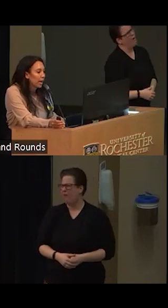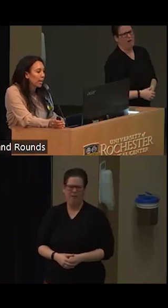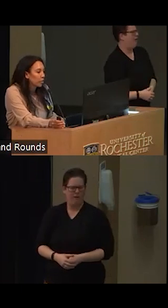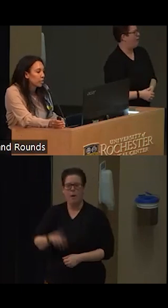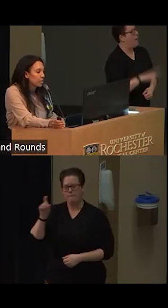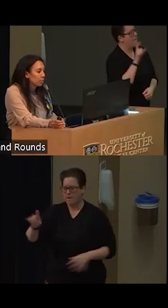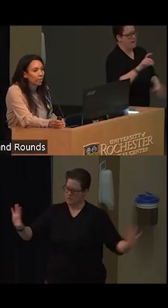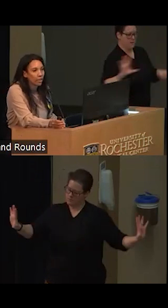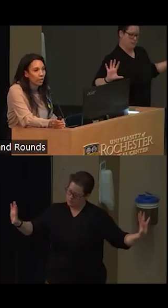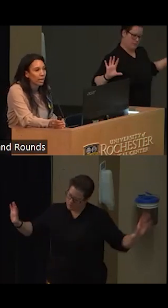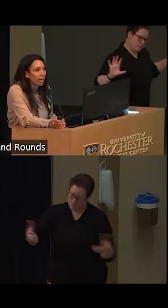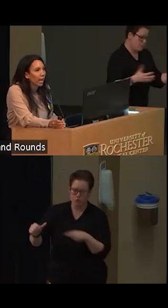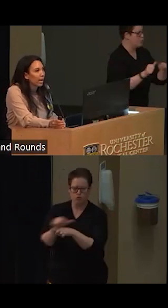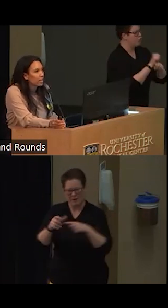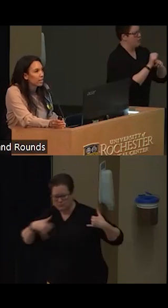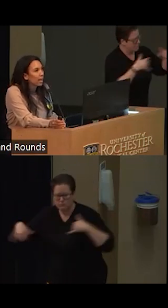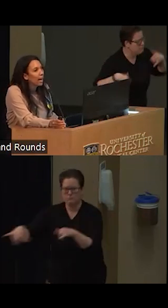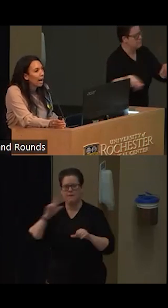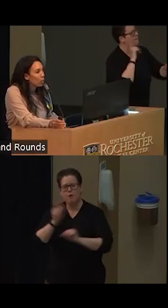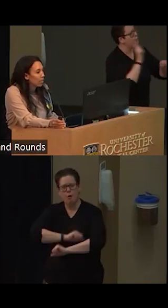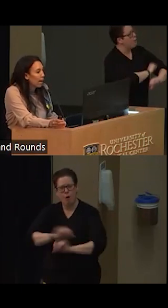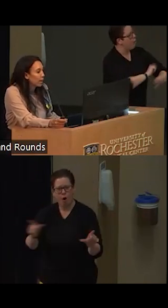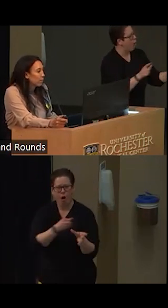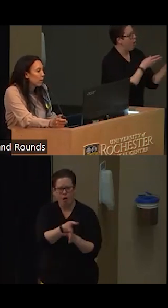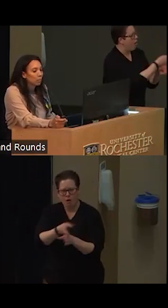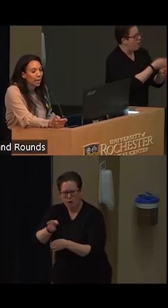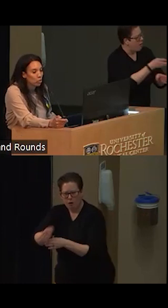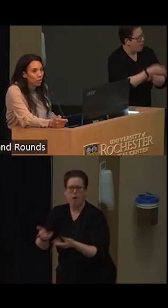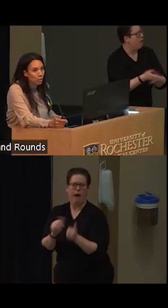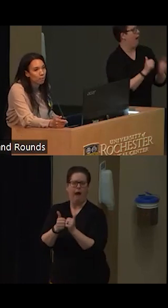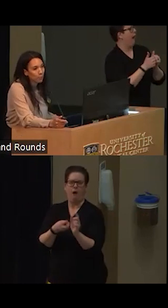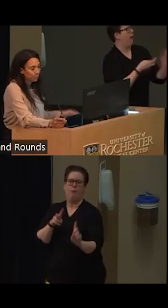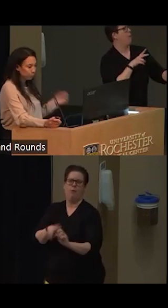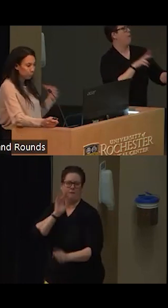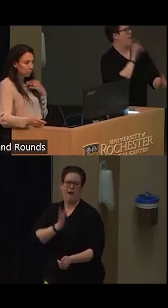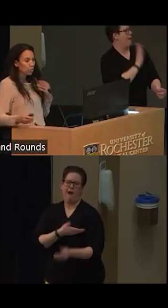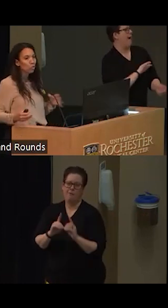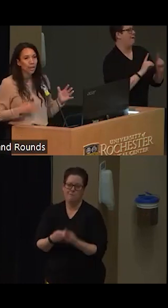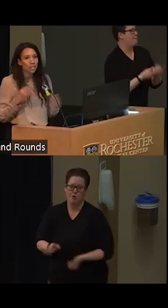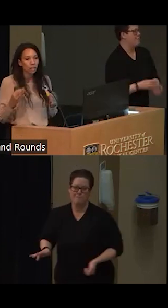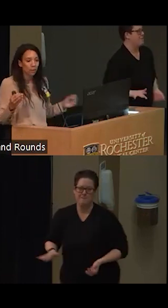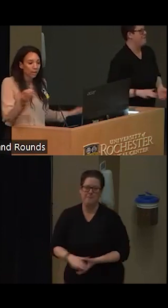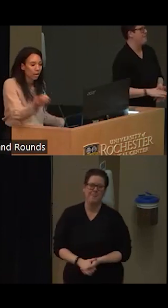at interdisciplinary training and how that can be applied to our department so that's a little bit